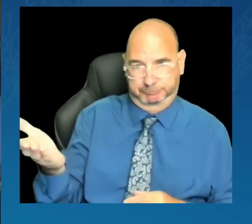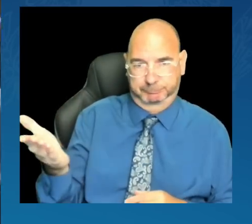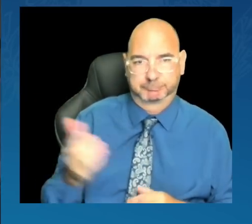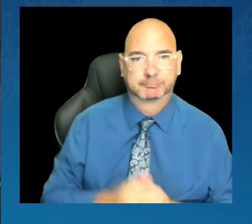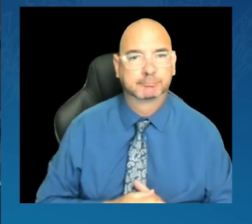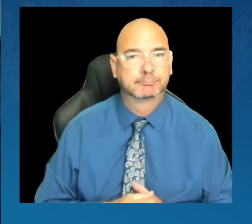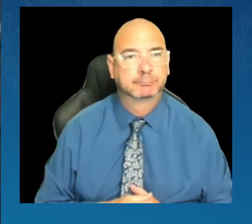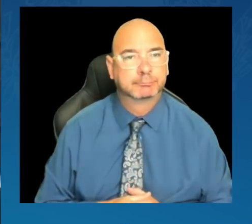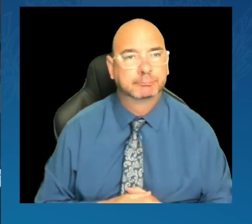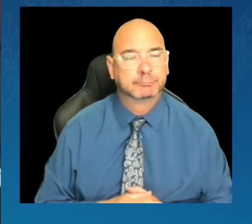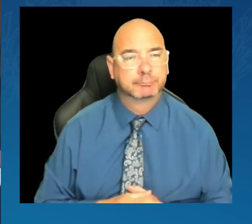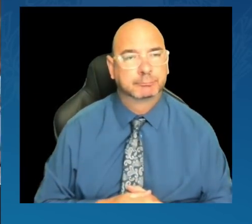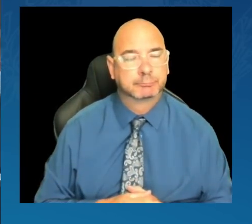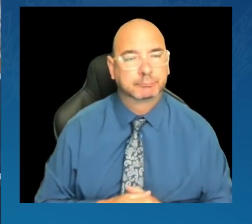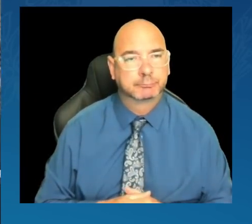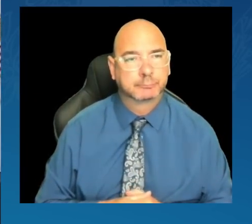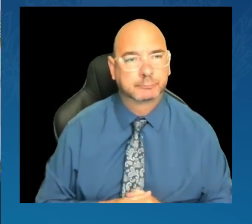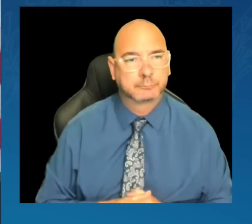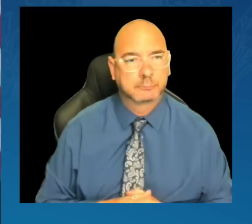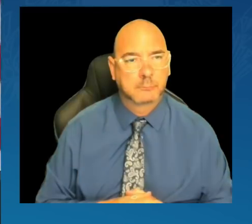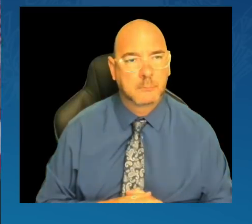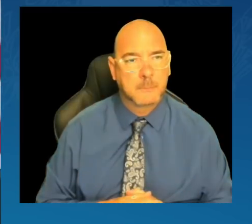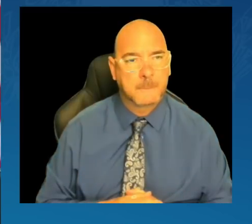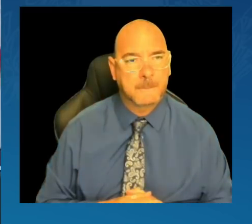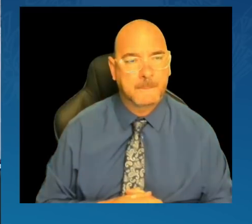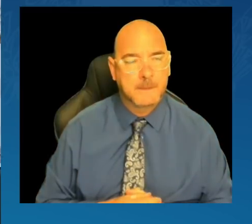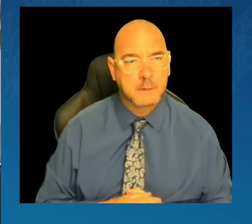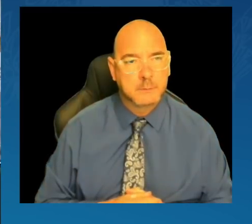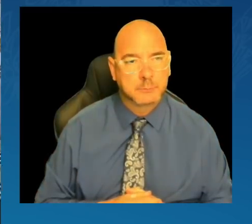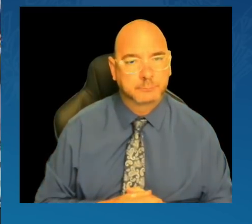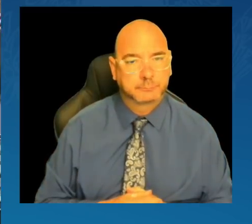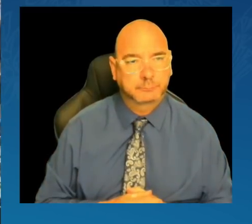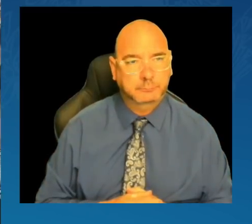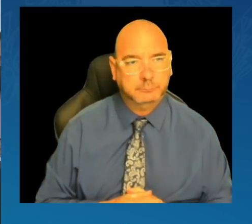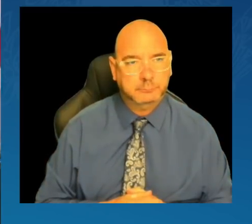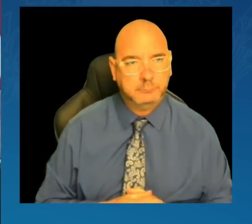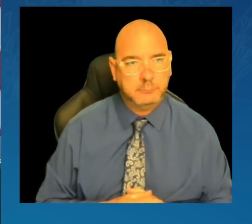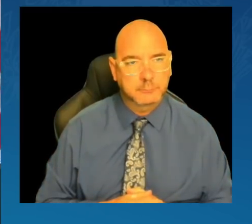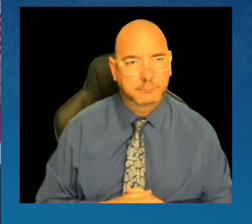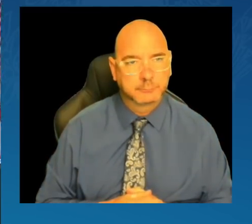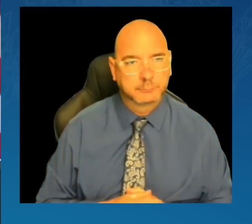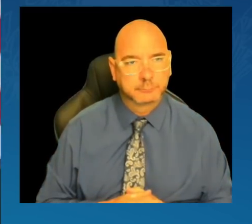Madam Vice President, for taking time out of your life